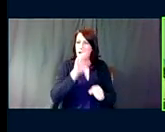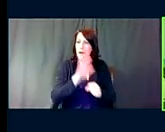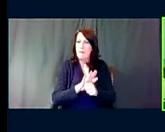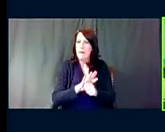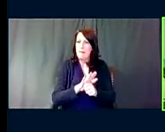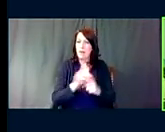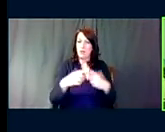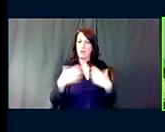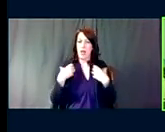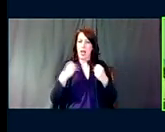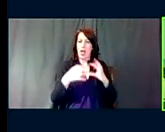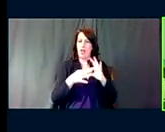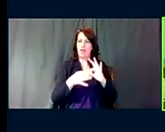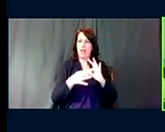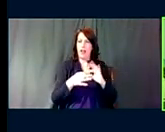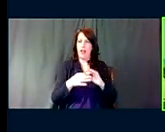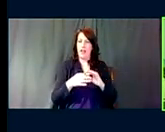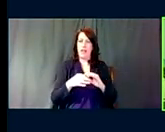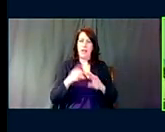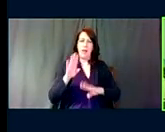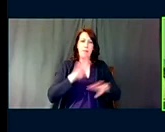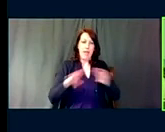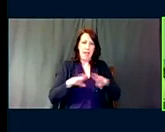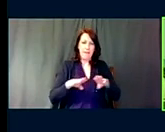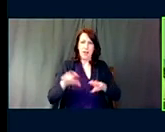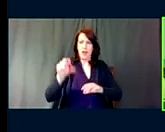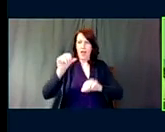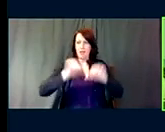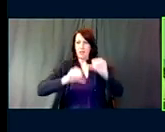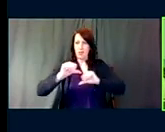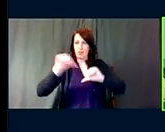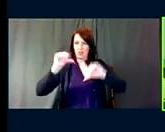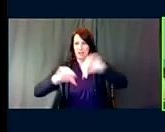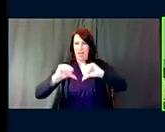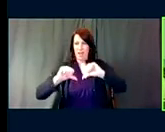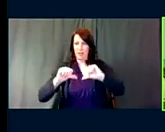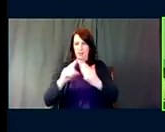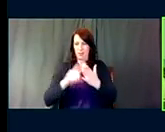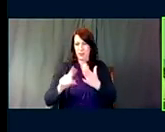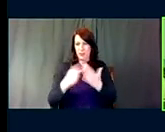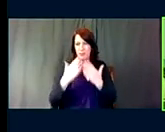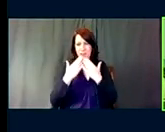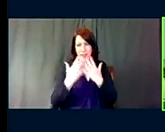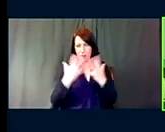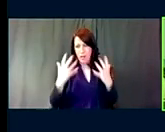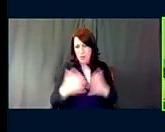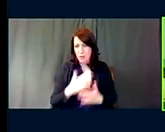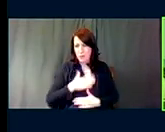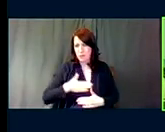QUALITY AND RIGOR AND COMMITMENT TO HELP RELATED BEHAVIORAL AND SOCIAL SCIENCES RESEARCH.